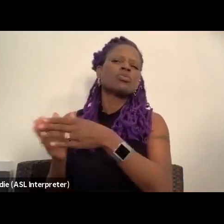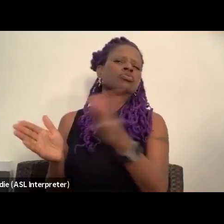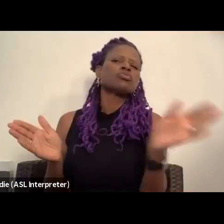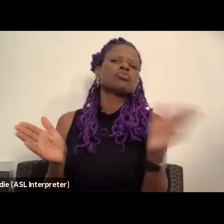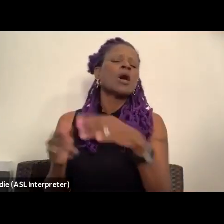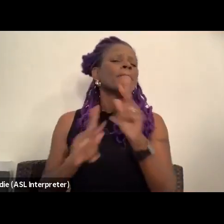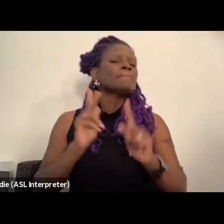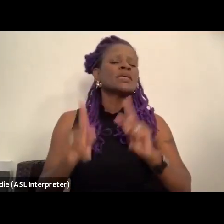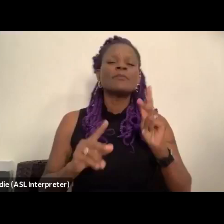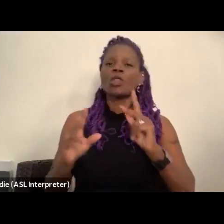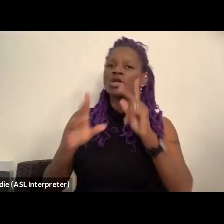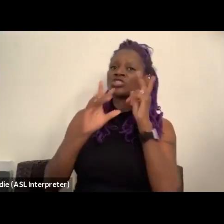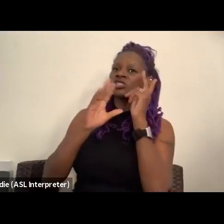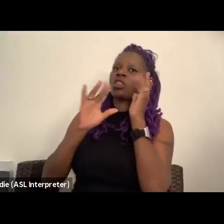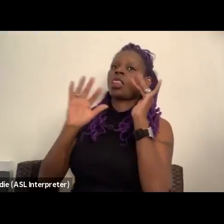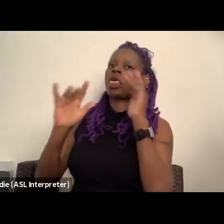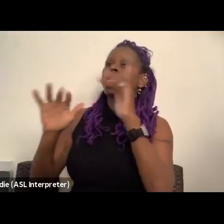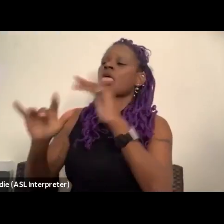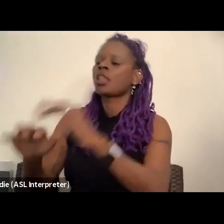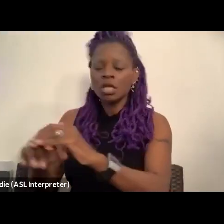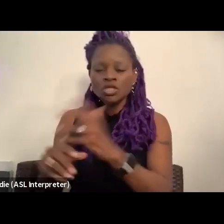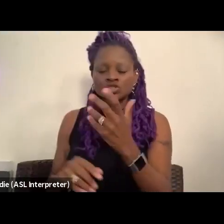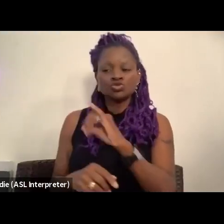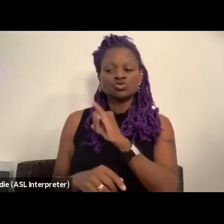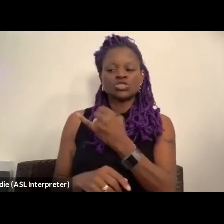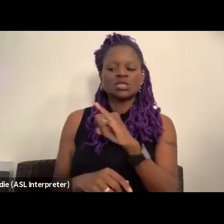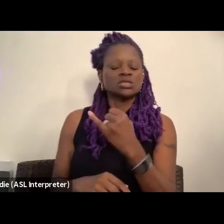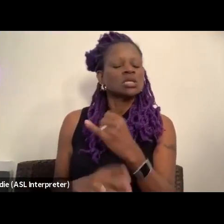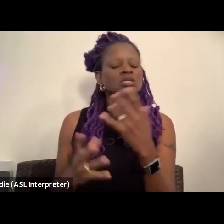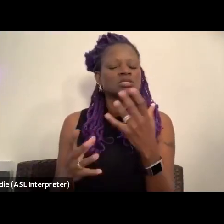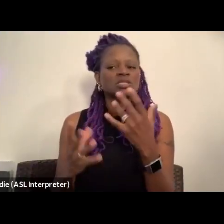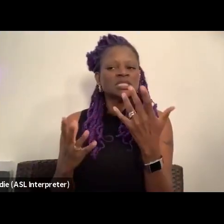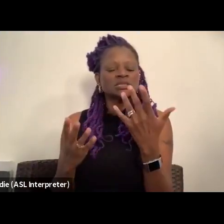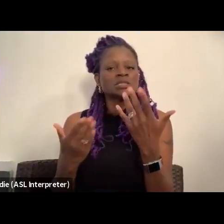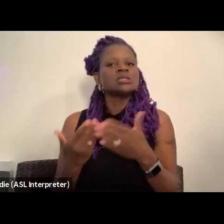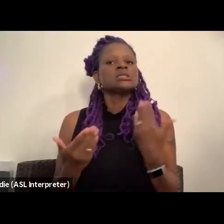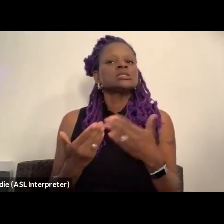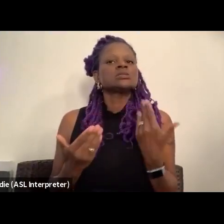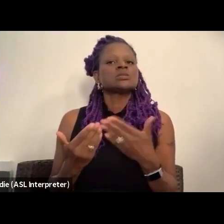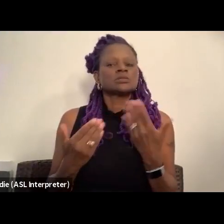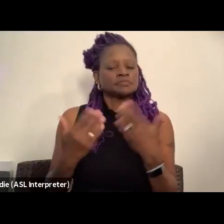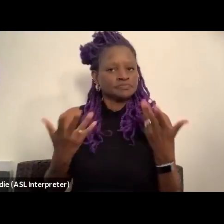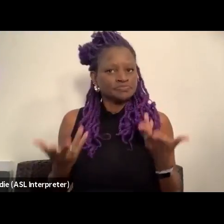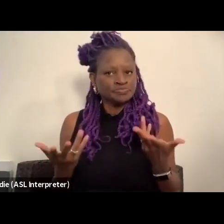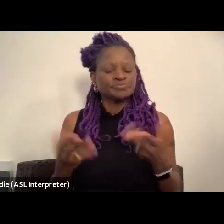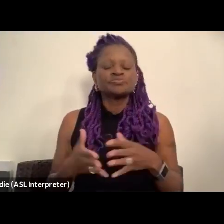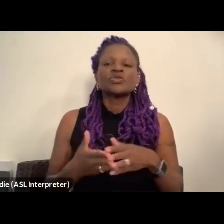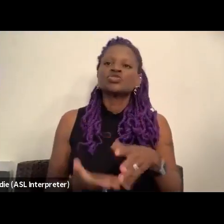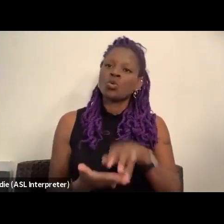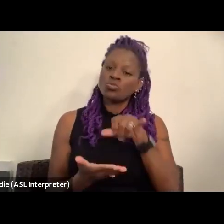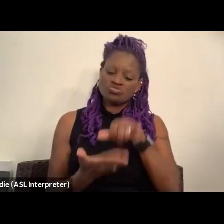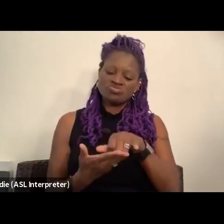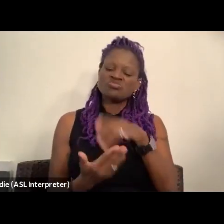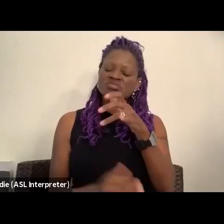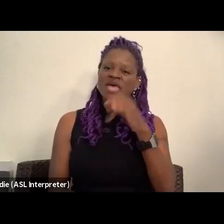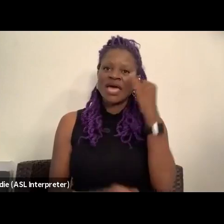because of the fact that there's convenience associated with it. So this idea of us really embracing